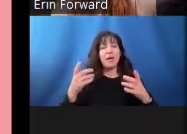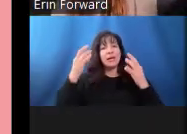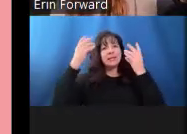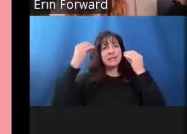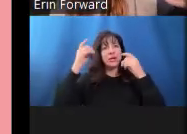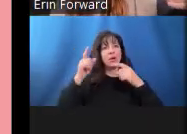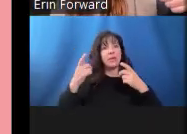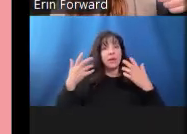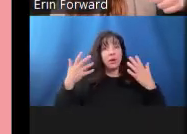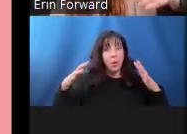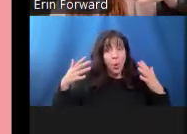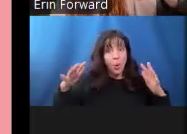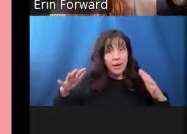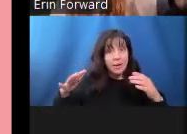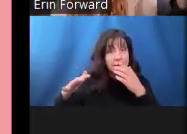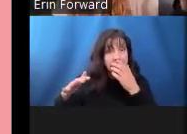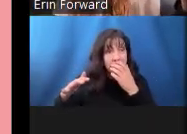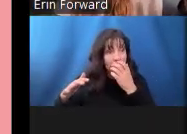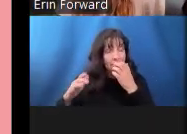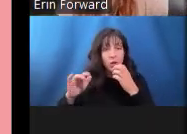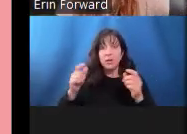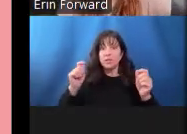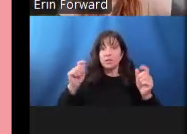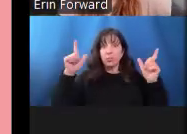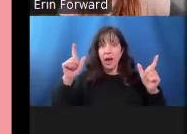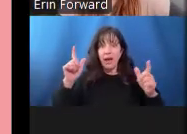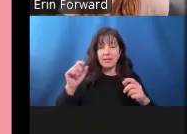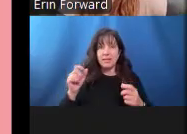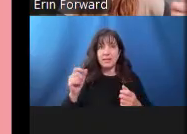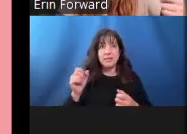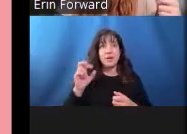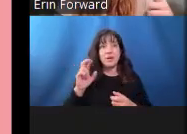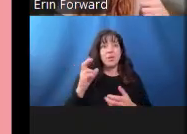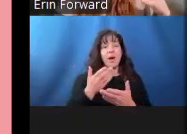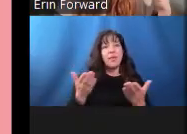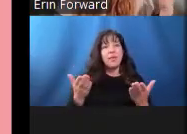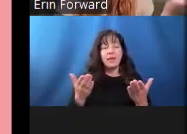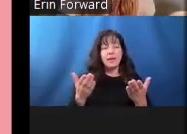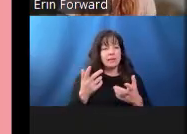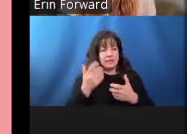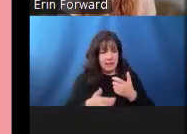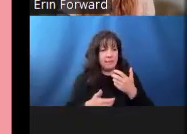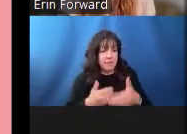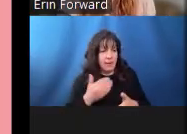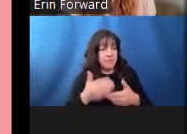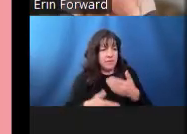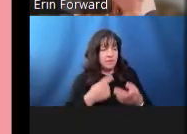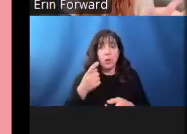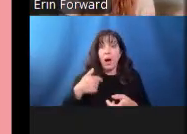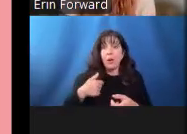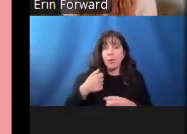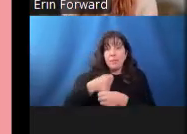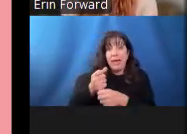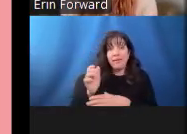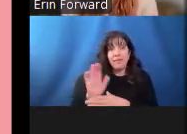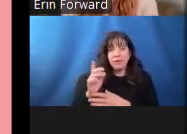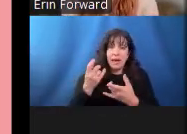noise could surprise them what the steps were supposed to take. So I would make videos, and I still make videos of me cooking